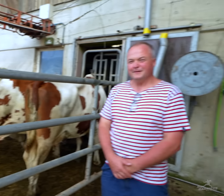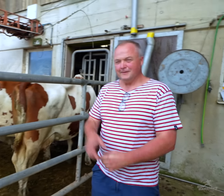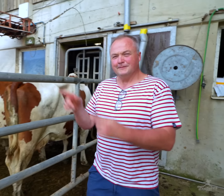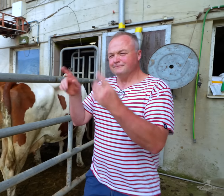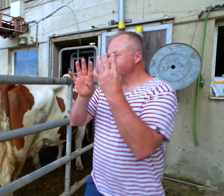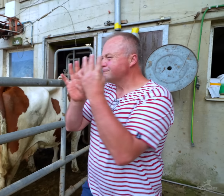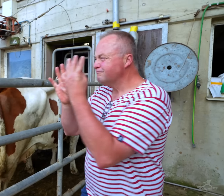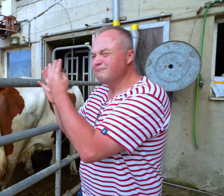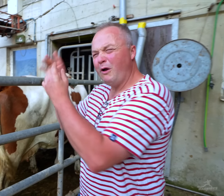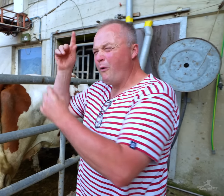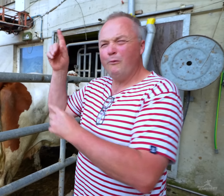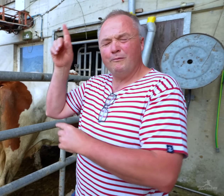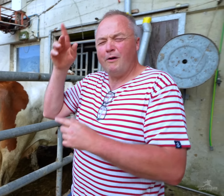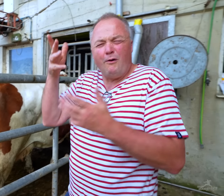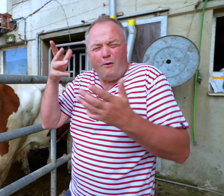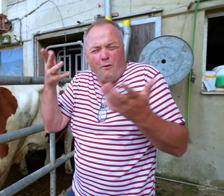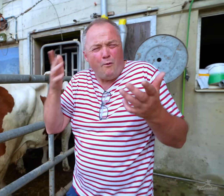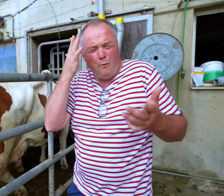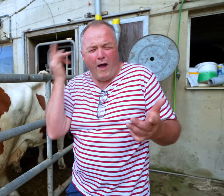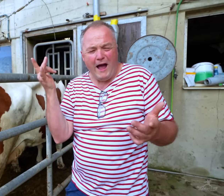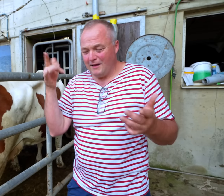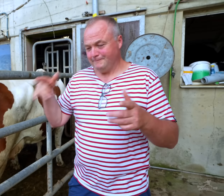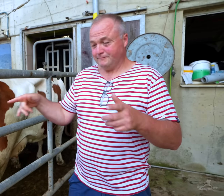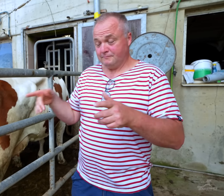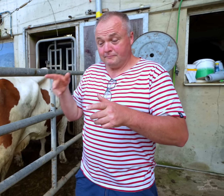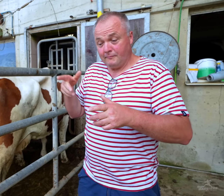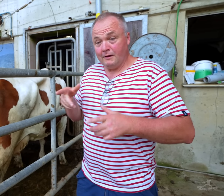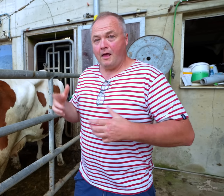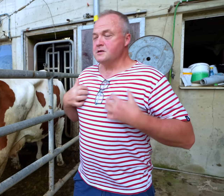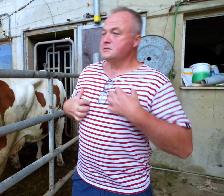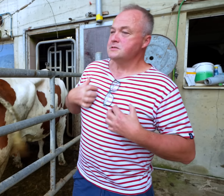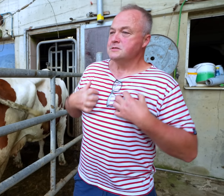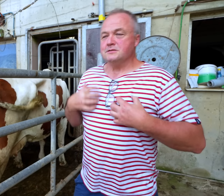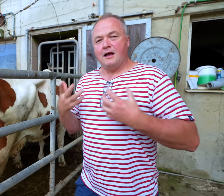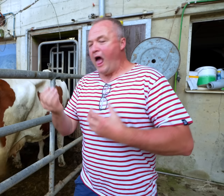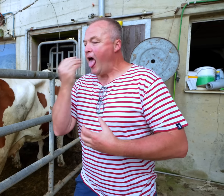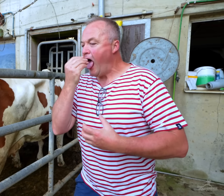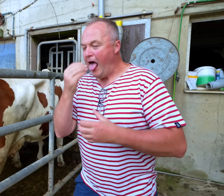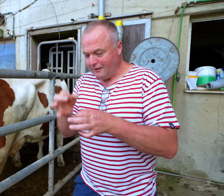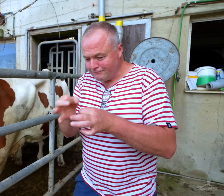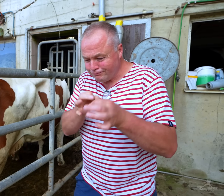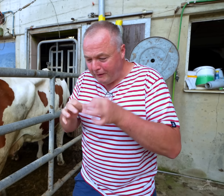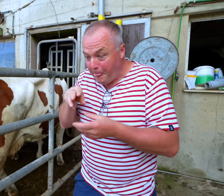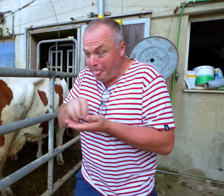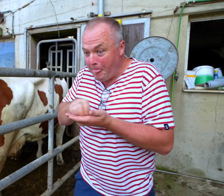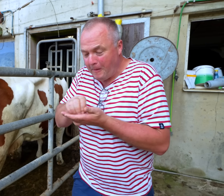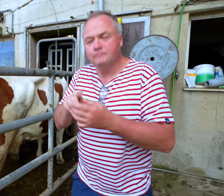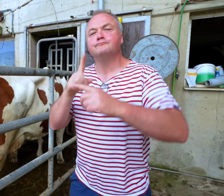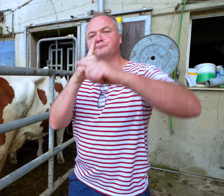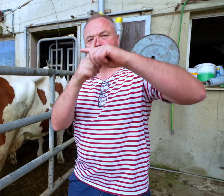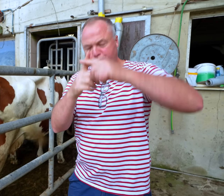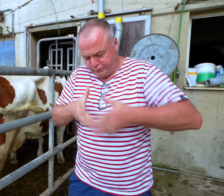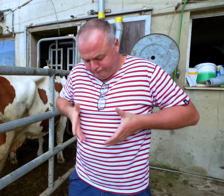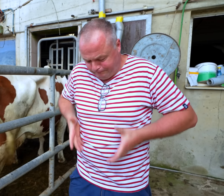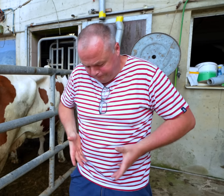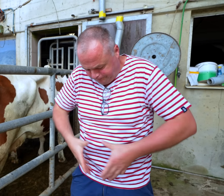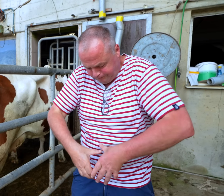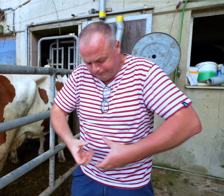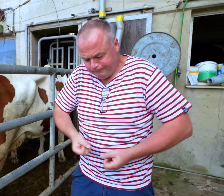These cows herd here because they want to eat, and they’ll be milked